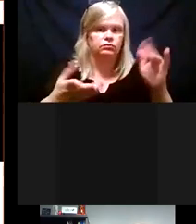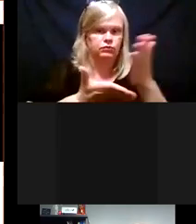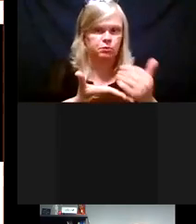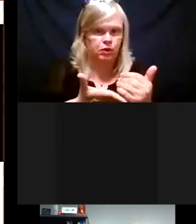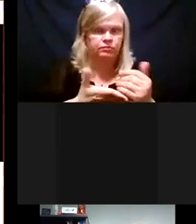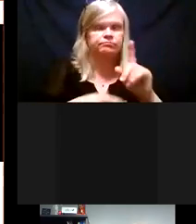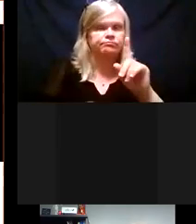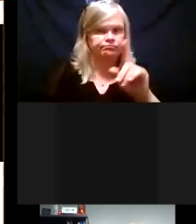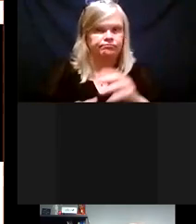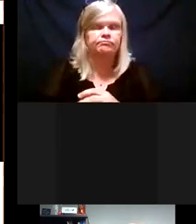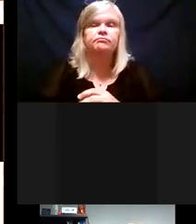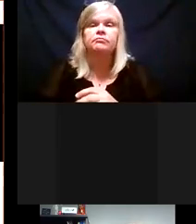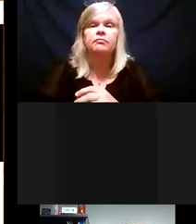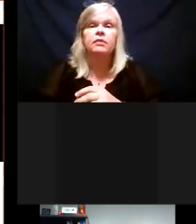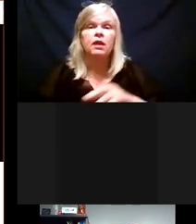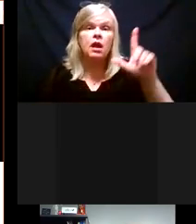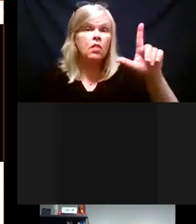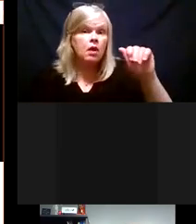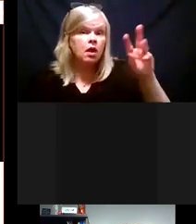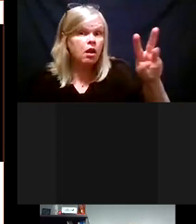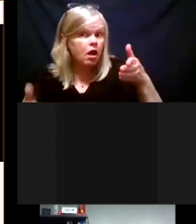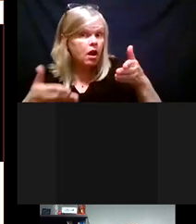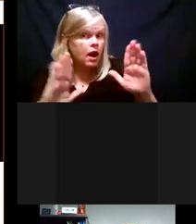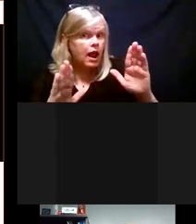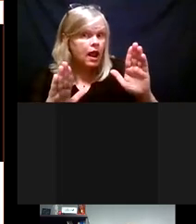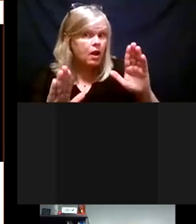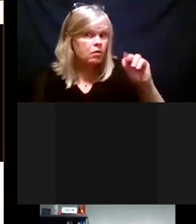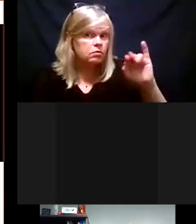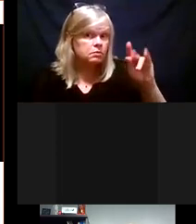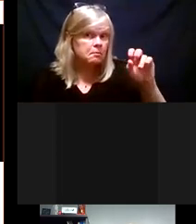JUST BECAUSE THE LAW ALLOWS MINORS TO CONSENT FOR CERTAIN